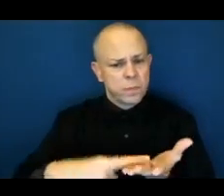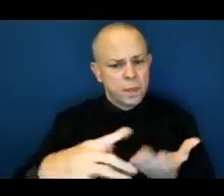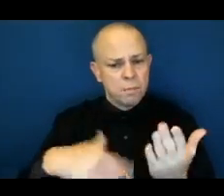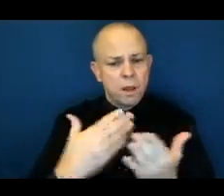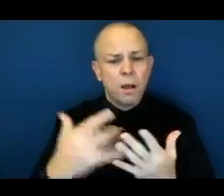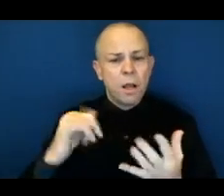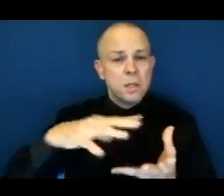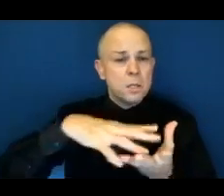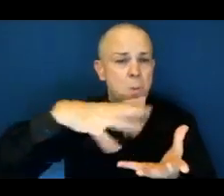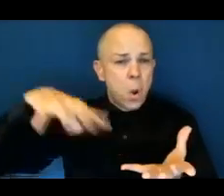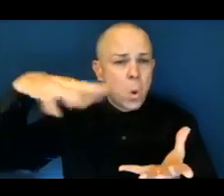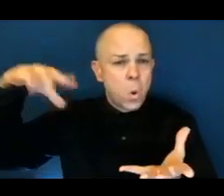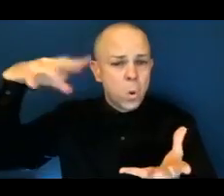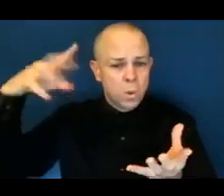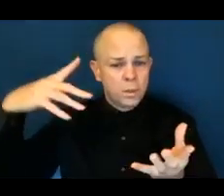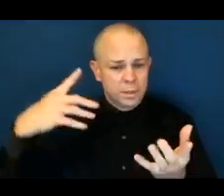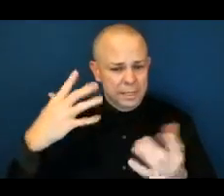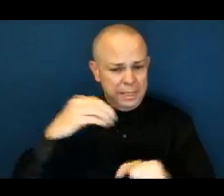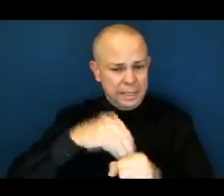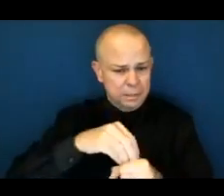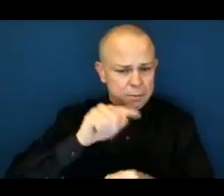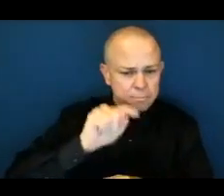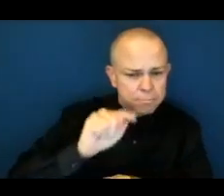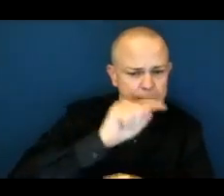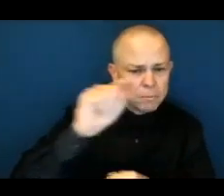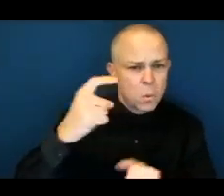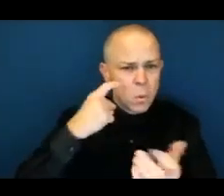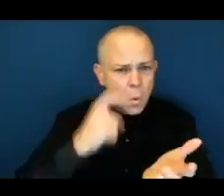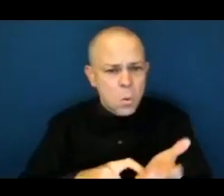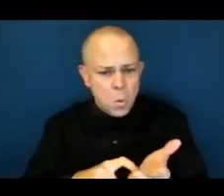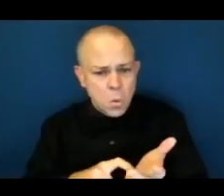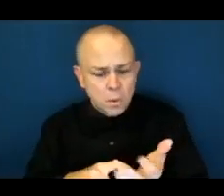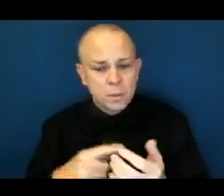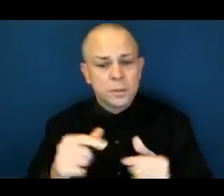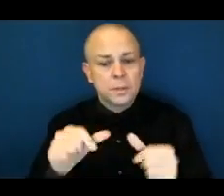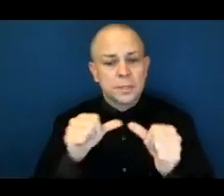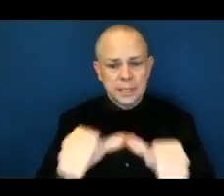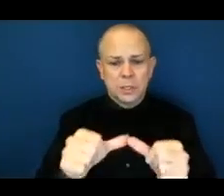been having there's gonna be continuous smoke uh there will be